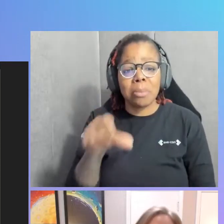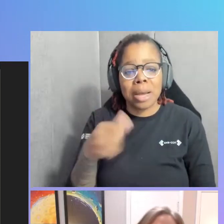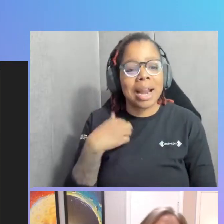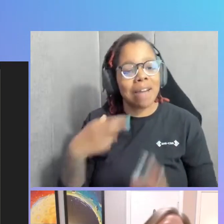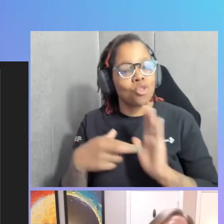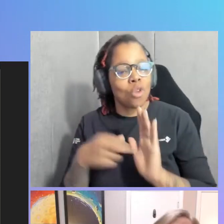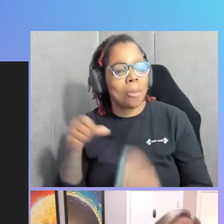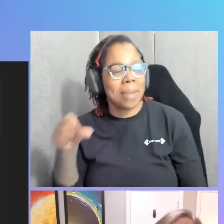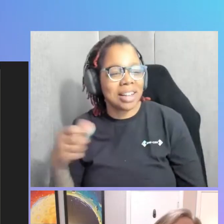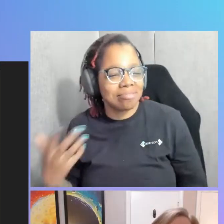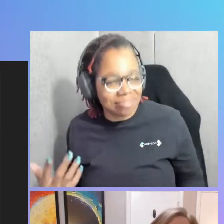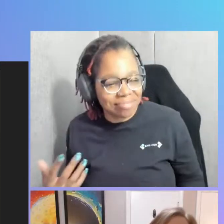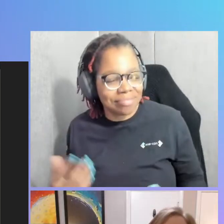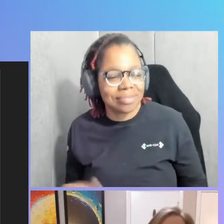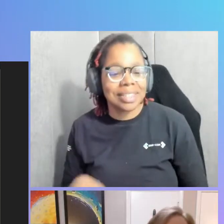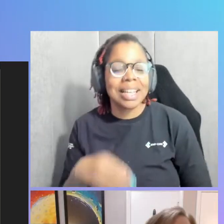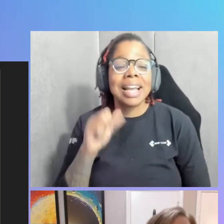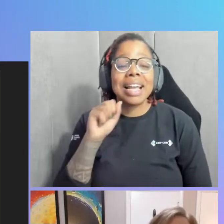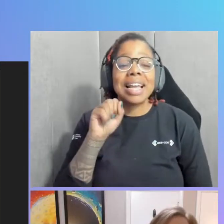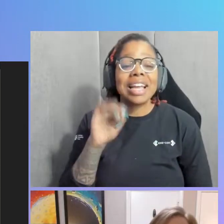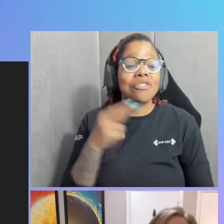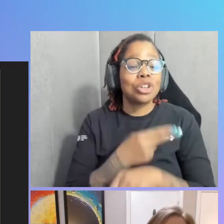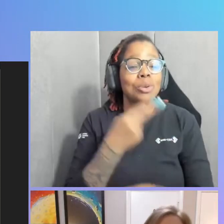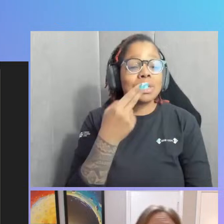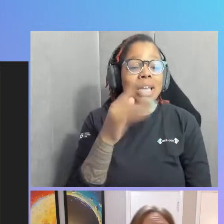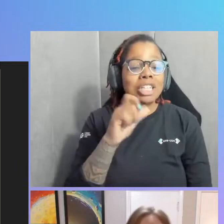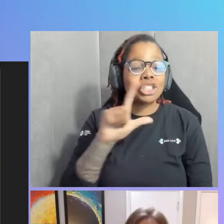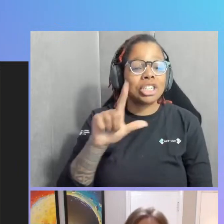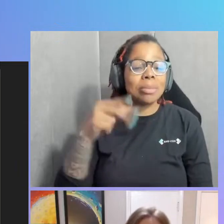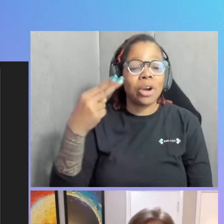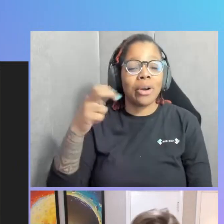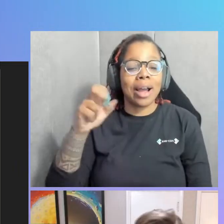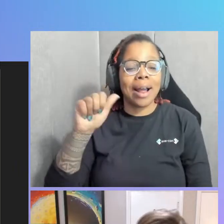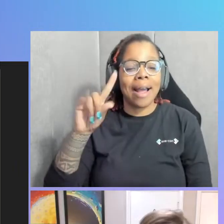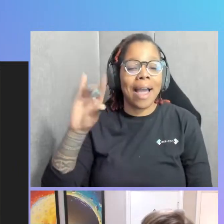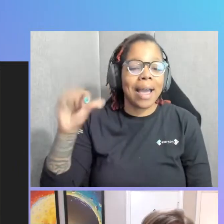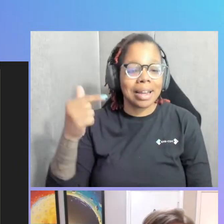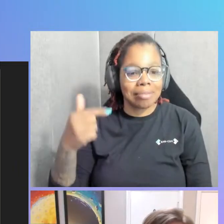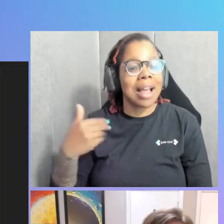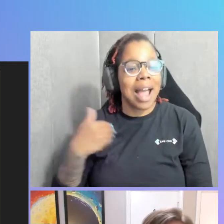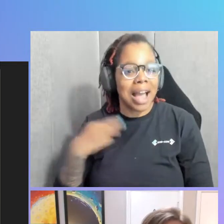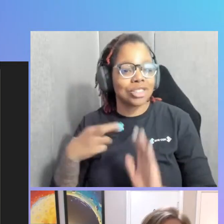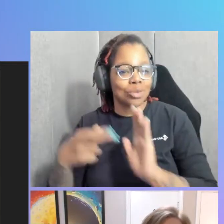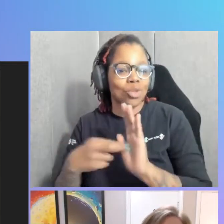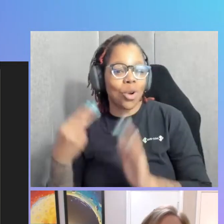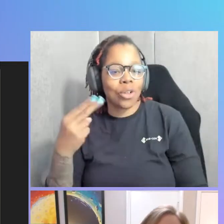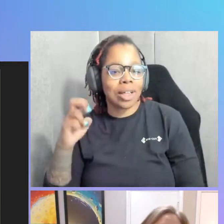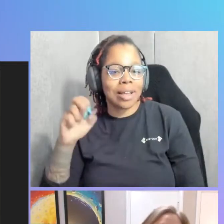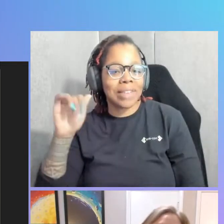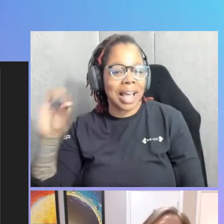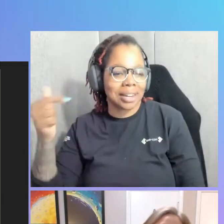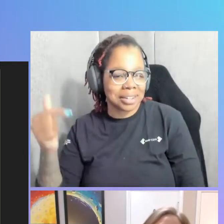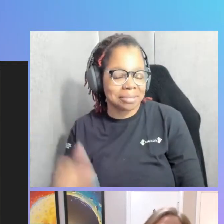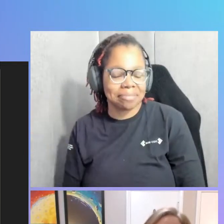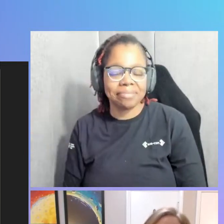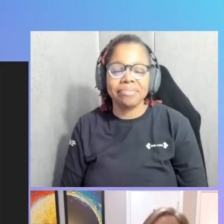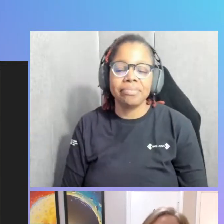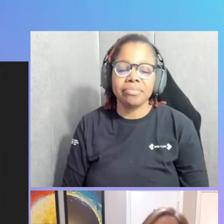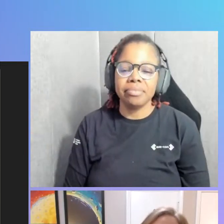elements. Using the HTML heading. Tags have a role of